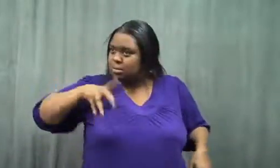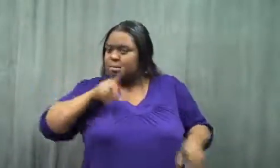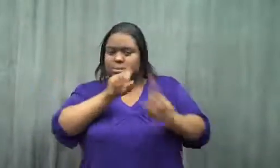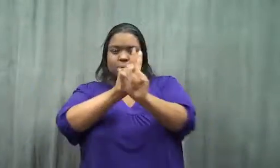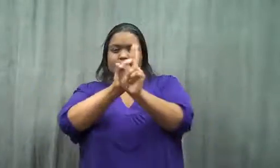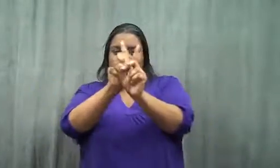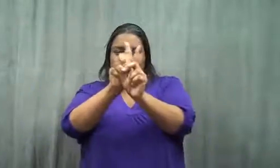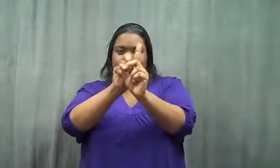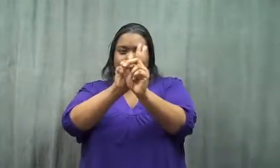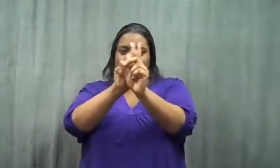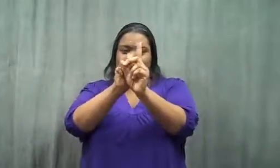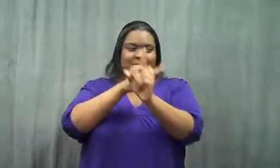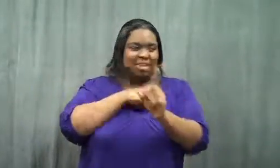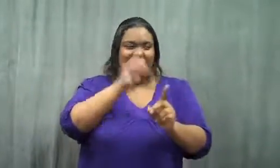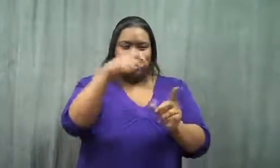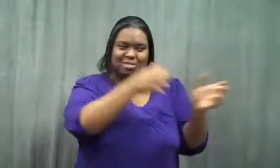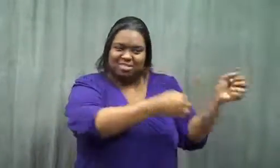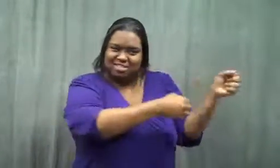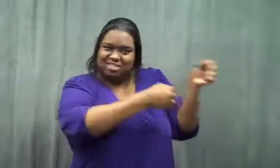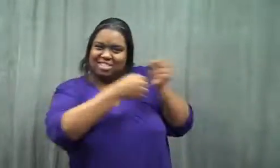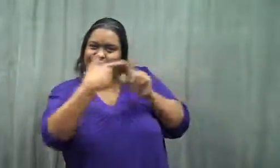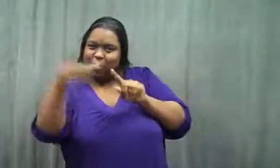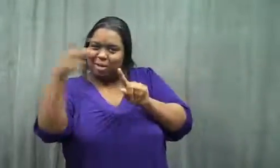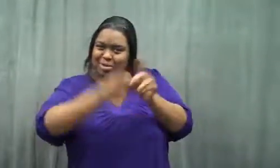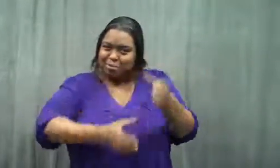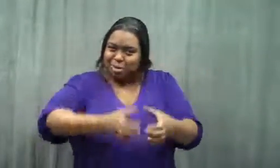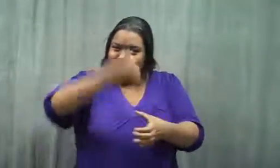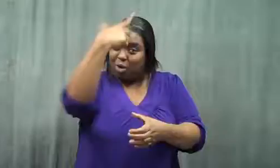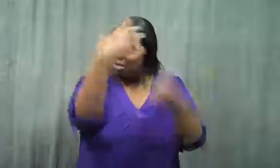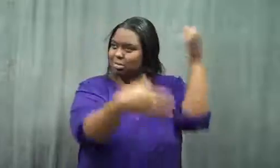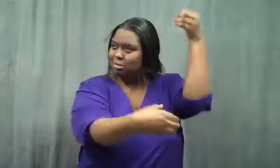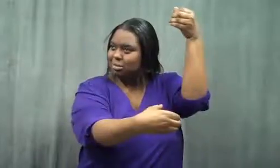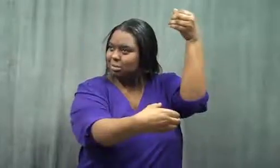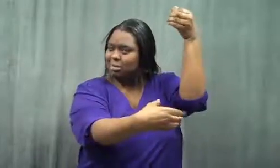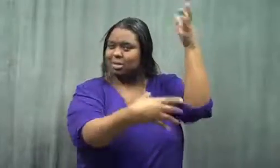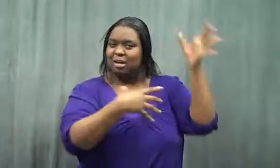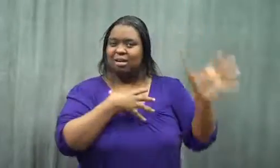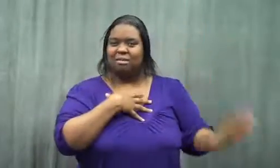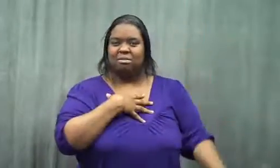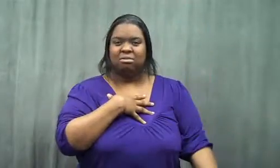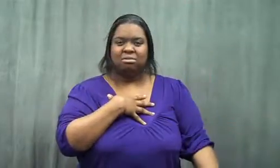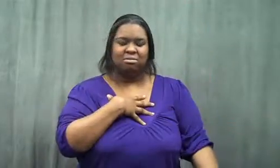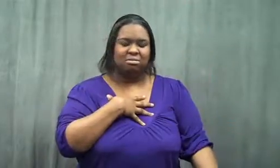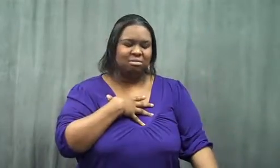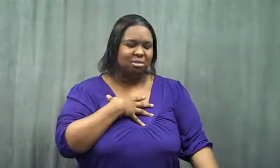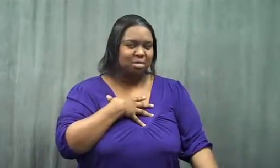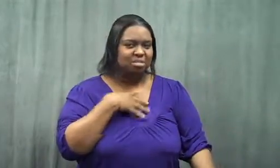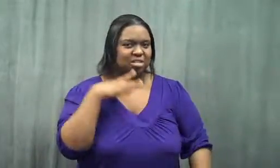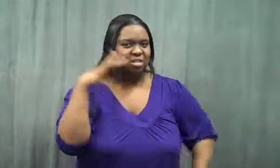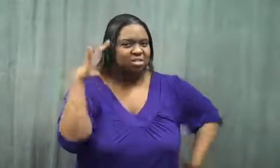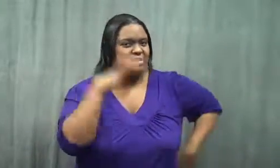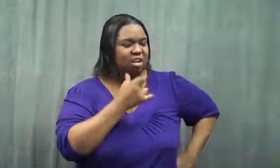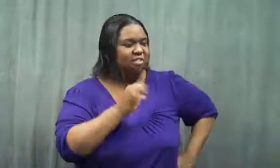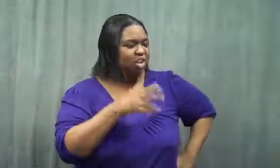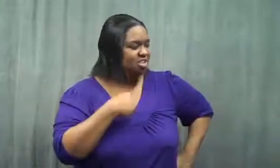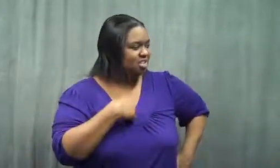She followed me, swaying. I had to pull her off the pole. I felt so sorry for her!